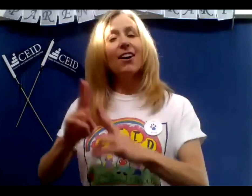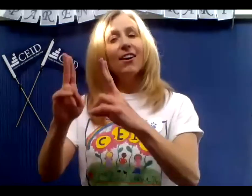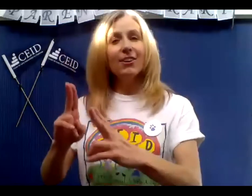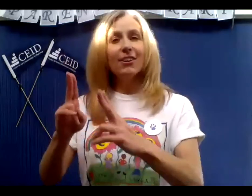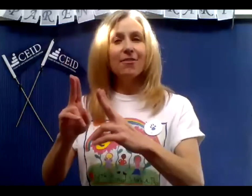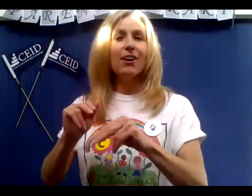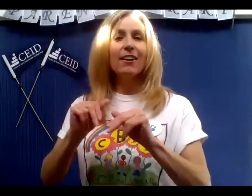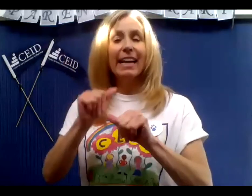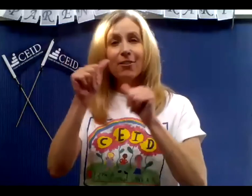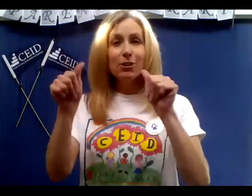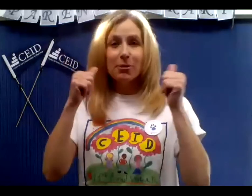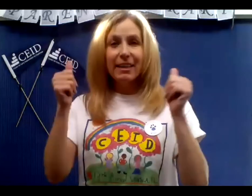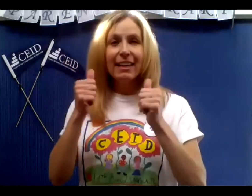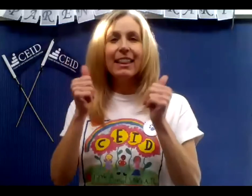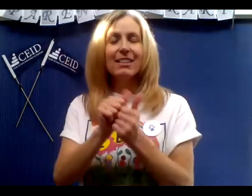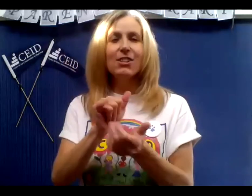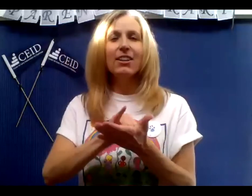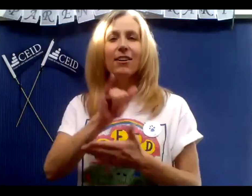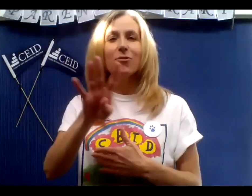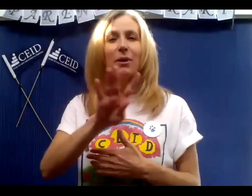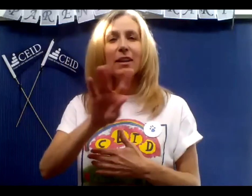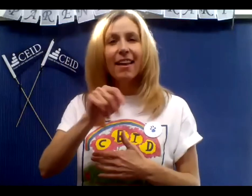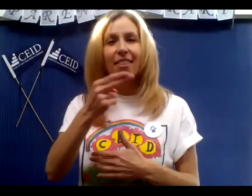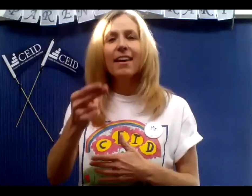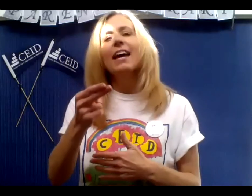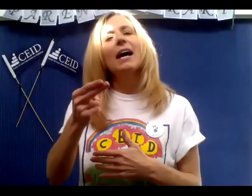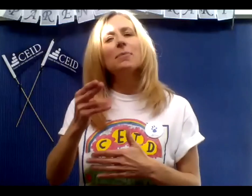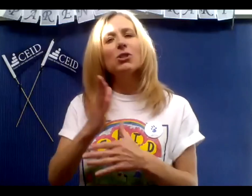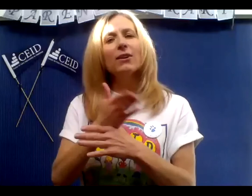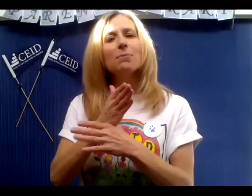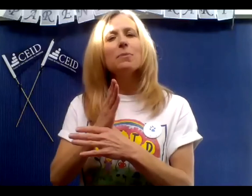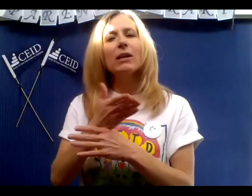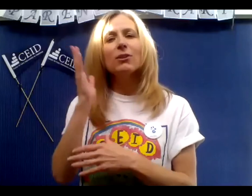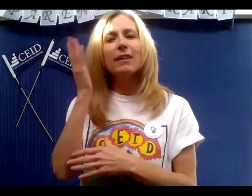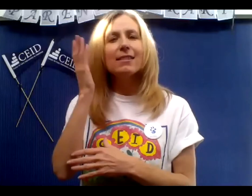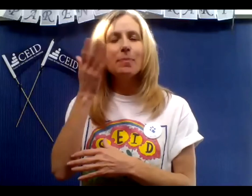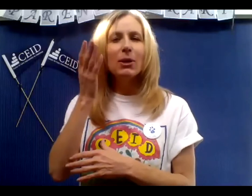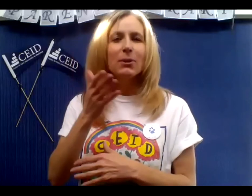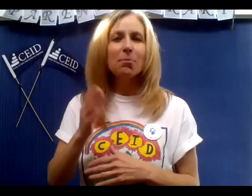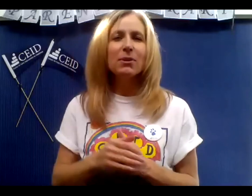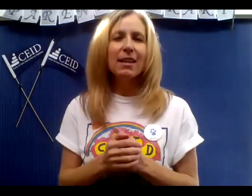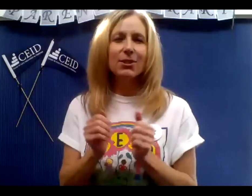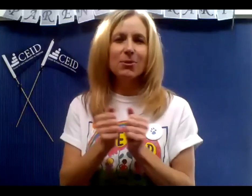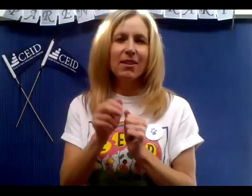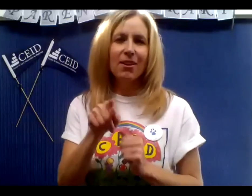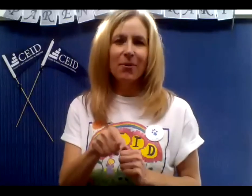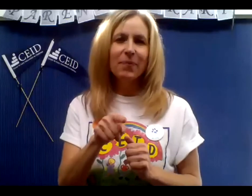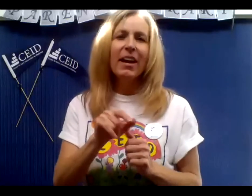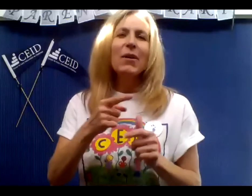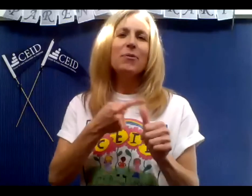in honor of our anniversary this year, our 40th, to share some special guest speakers and presenters with you.